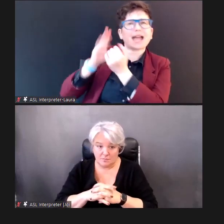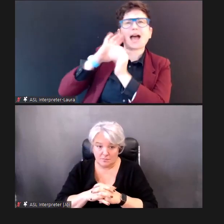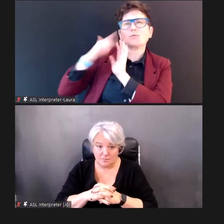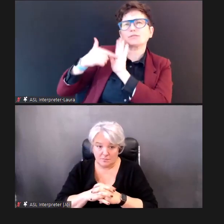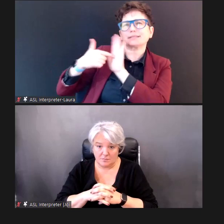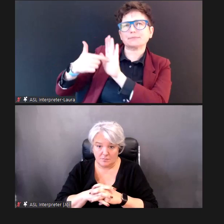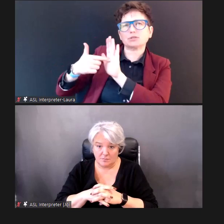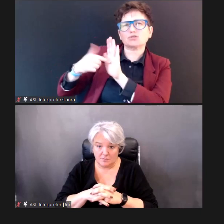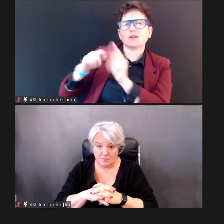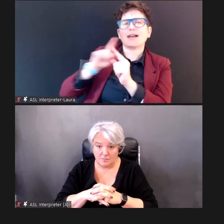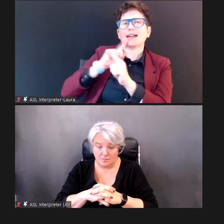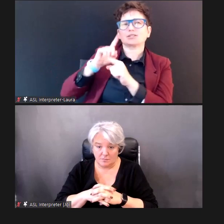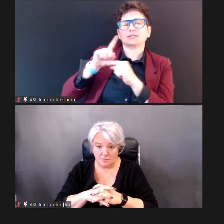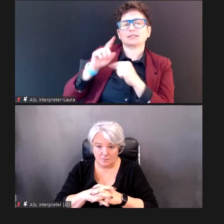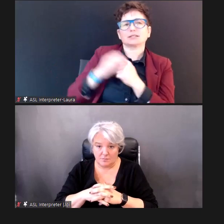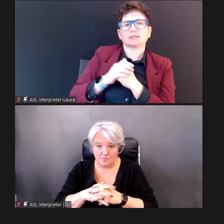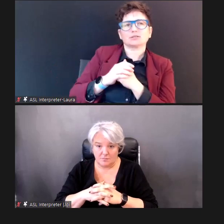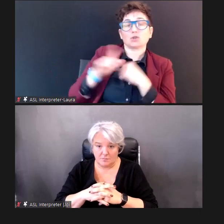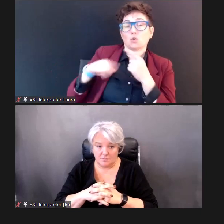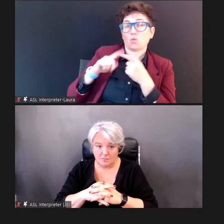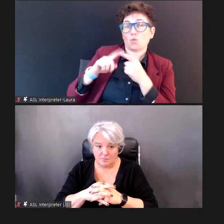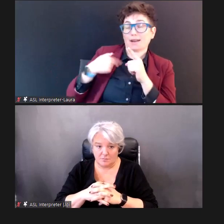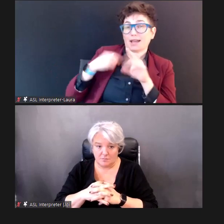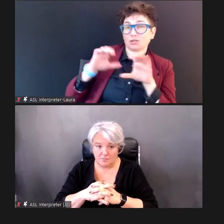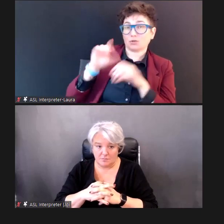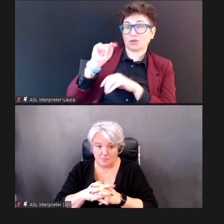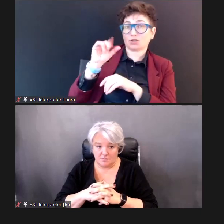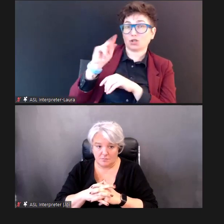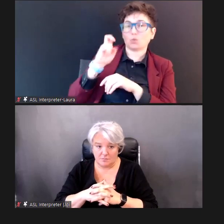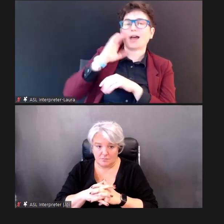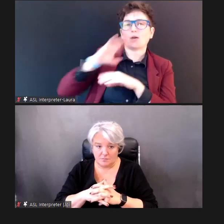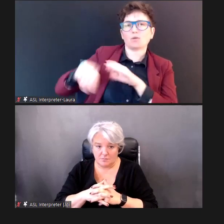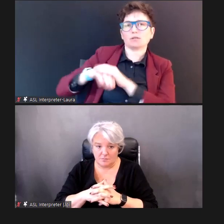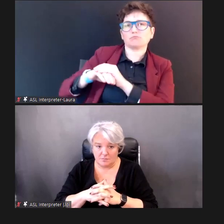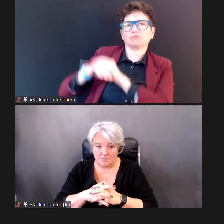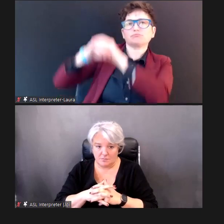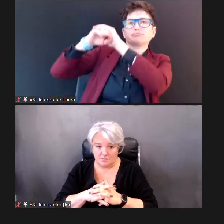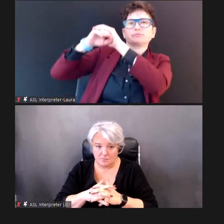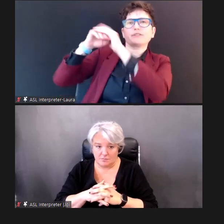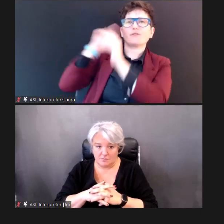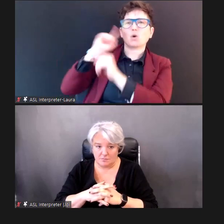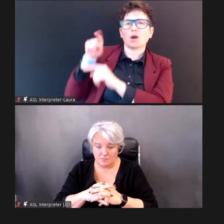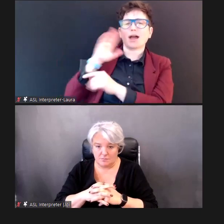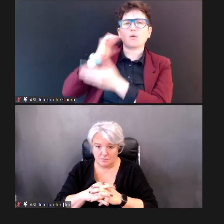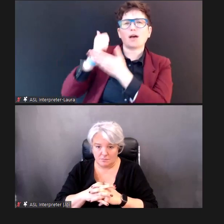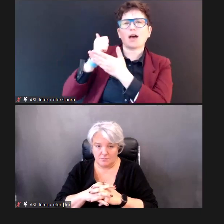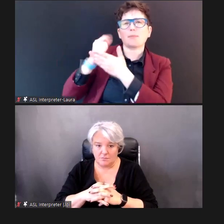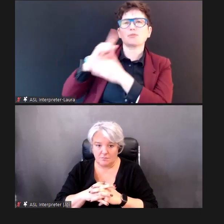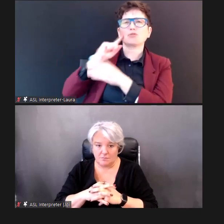actually when I present the tone I'm going to raise her hand for her or I'm